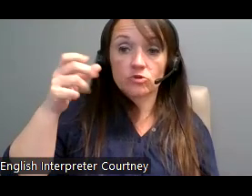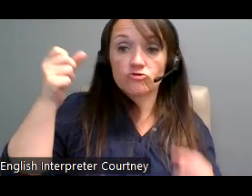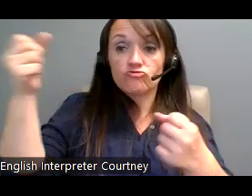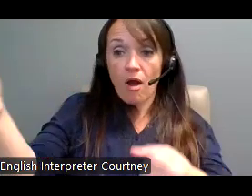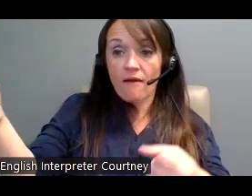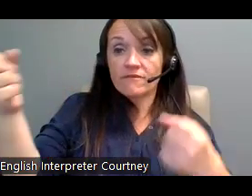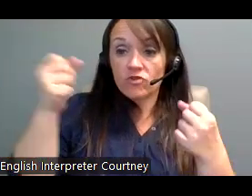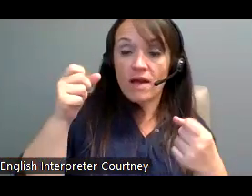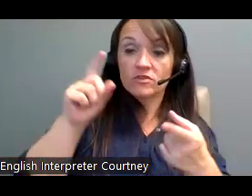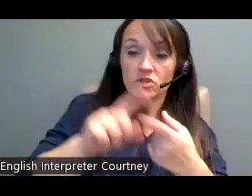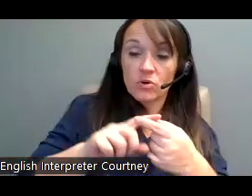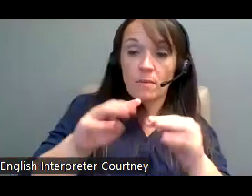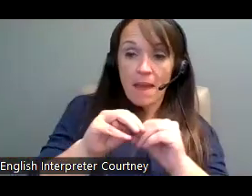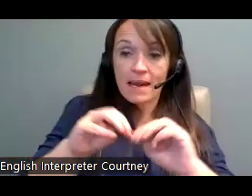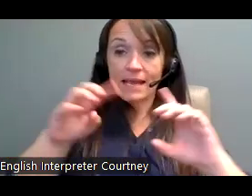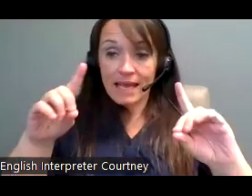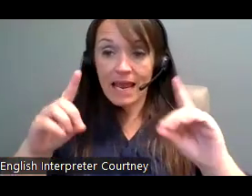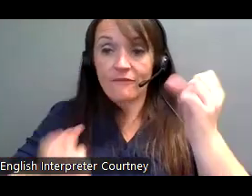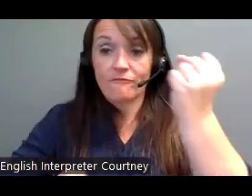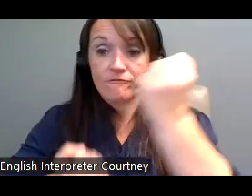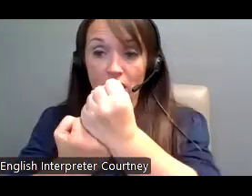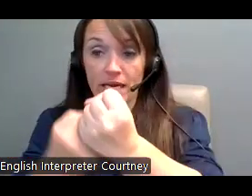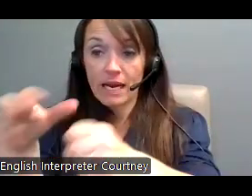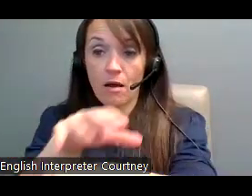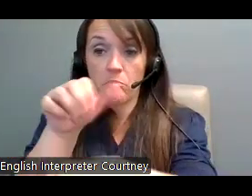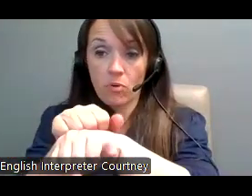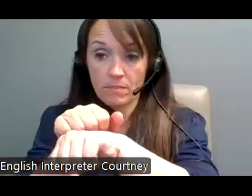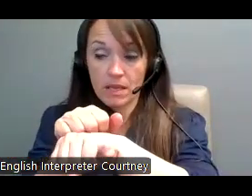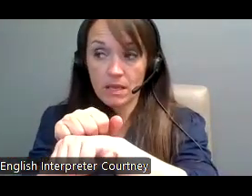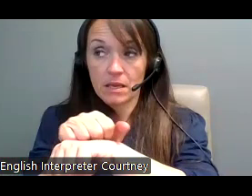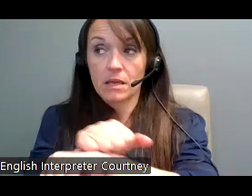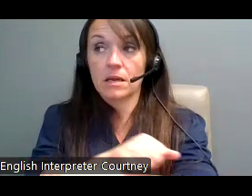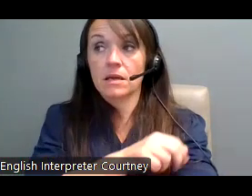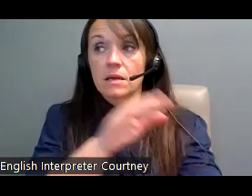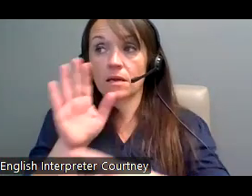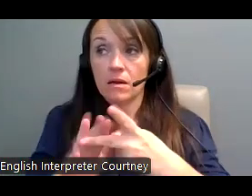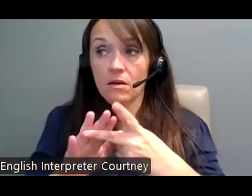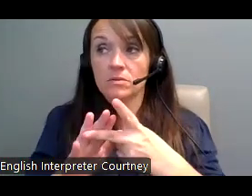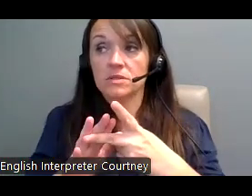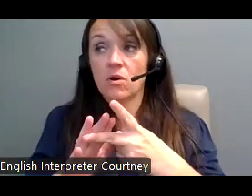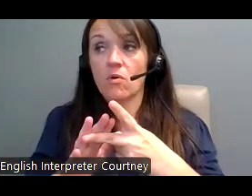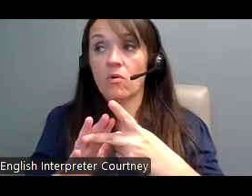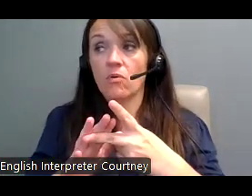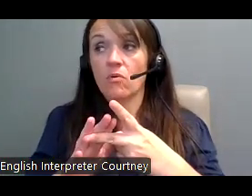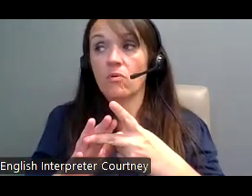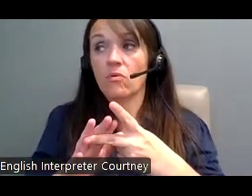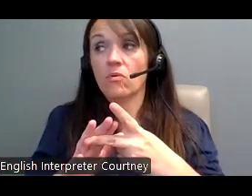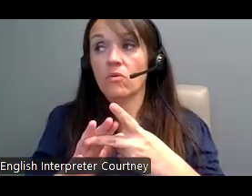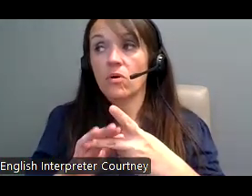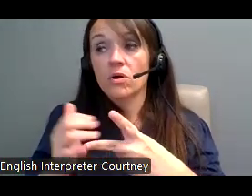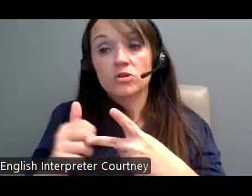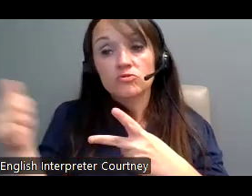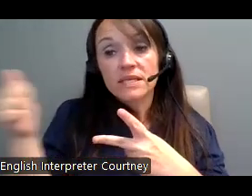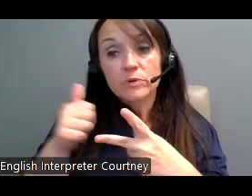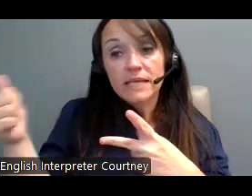Medicaid funded appointment. It also, there is also a transportation that can pick you up at